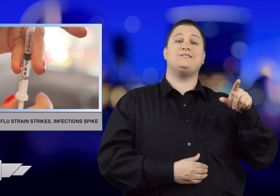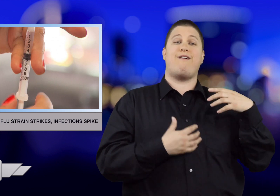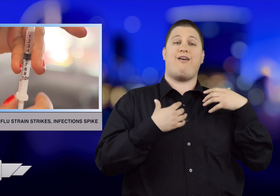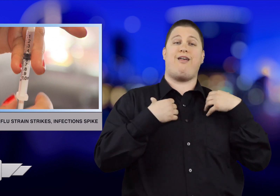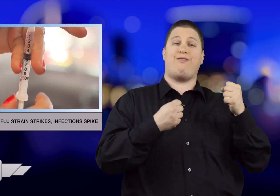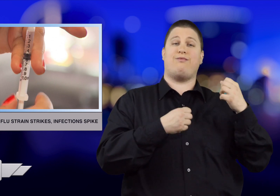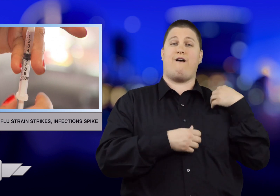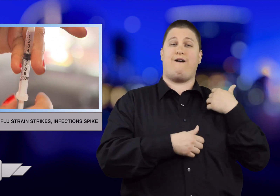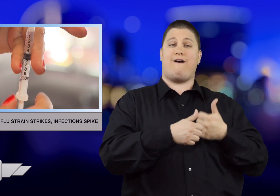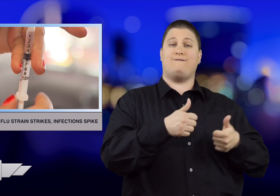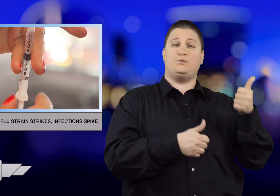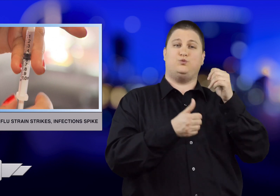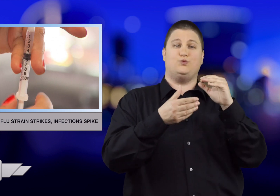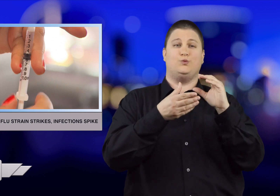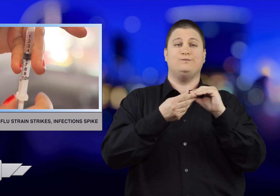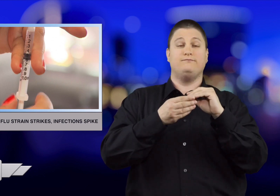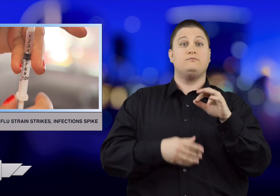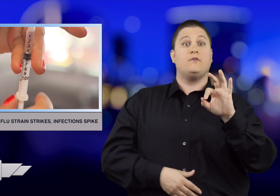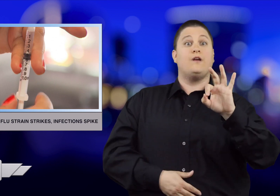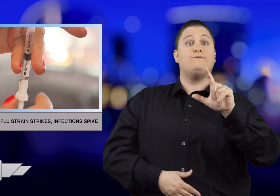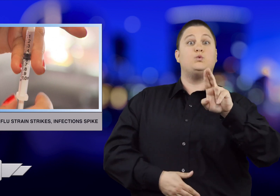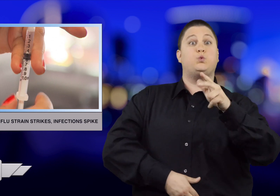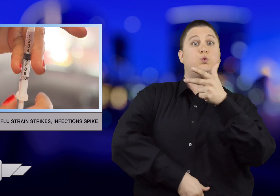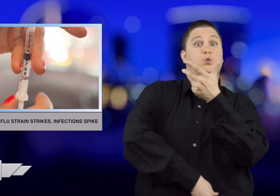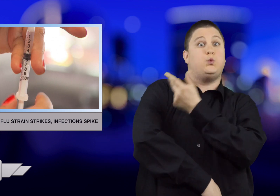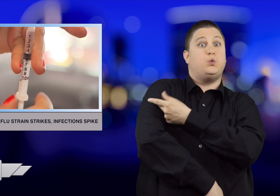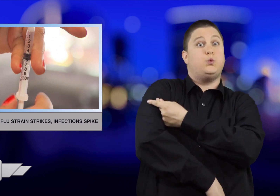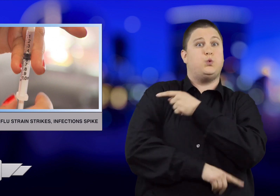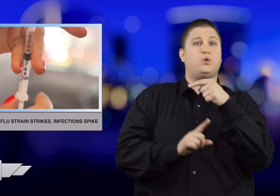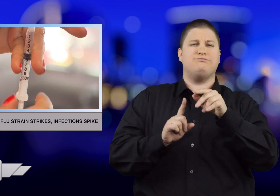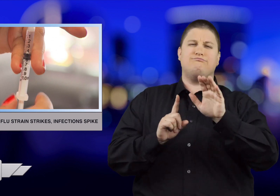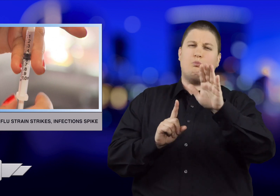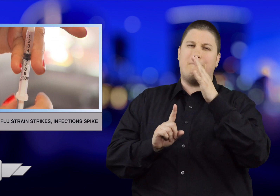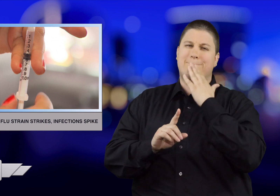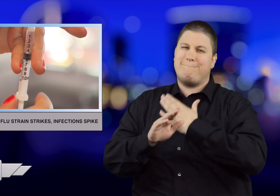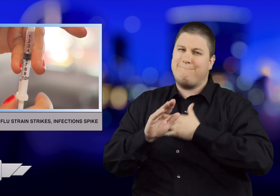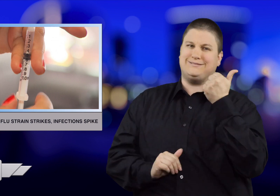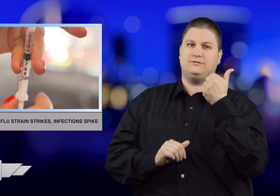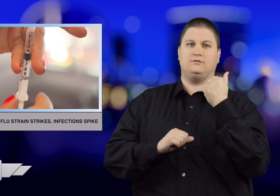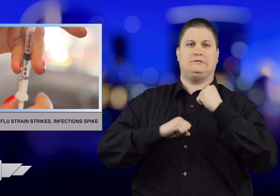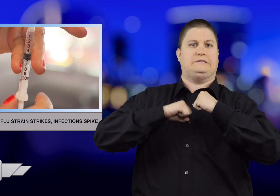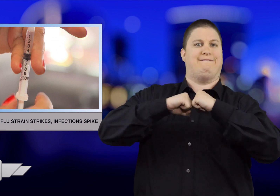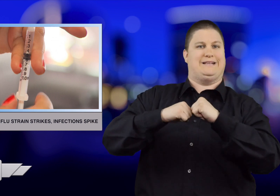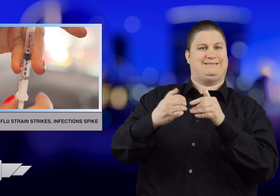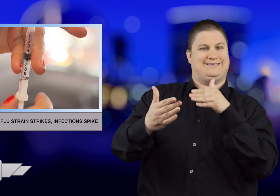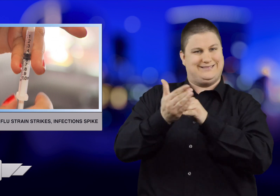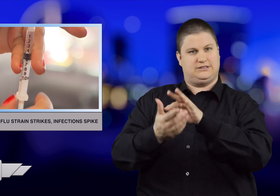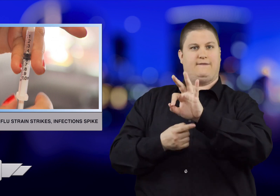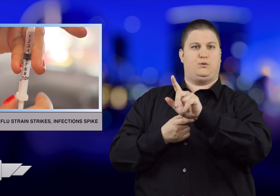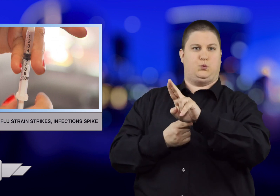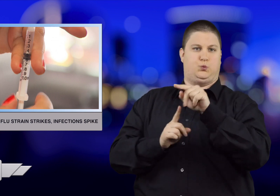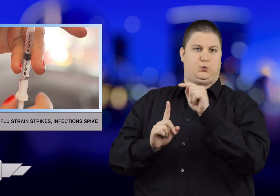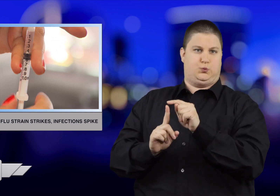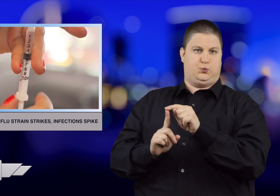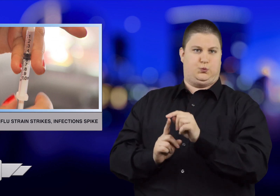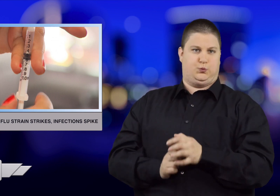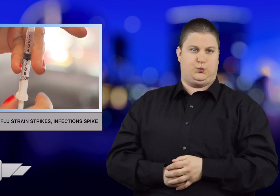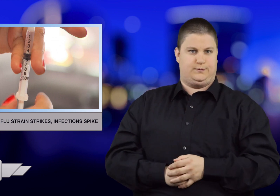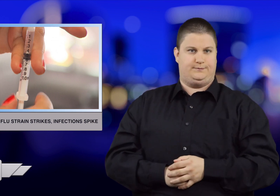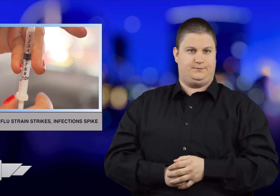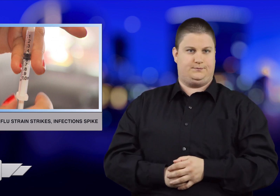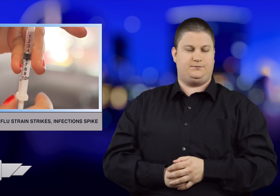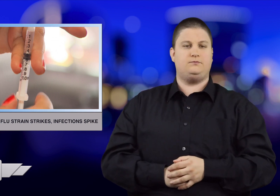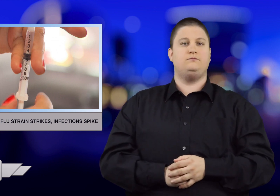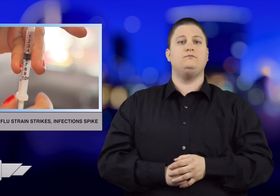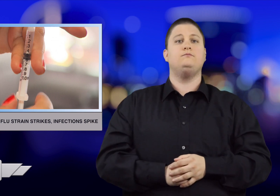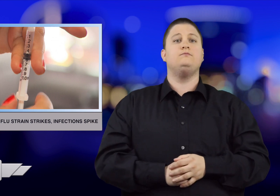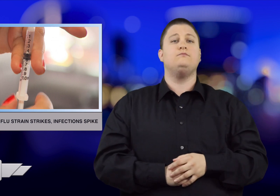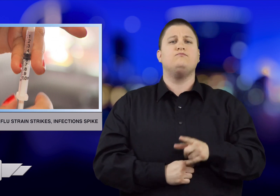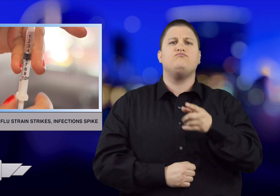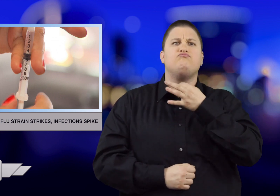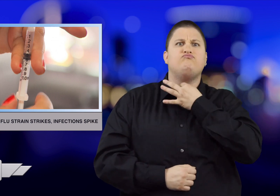CDC health officials say the flu vaccination is your best defense against the flu.